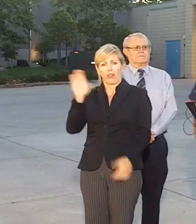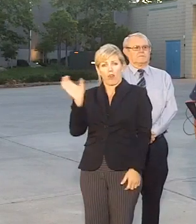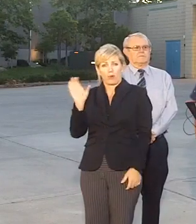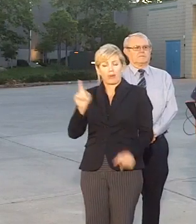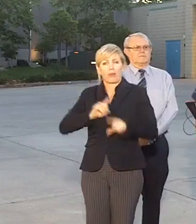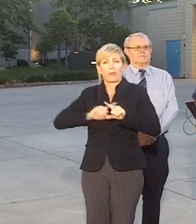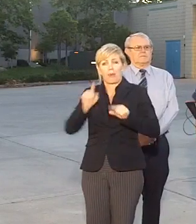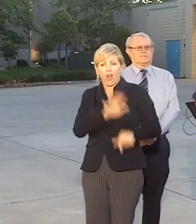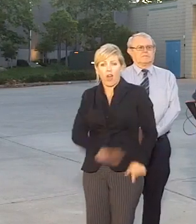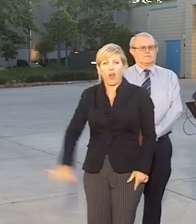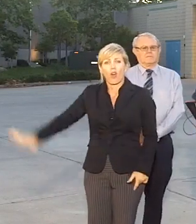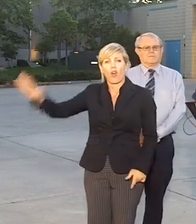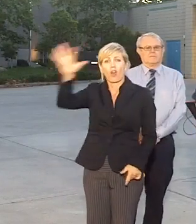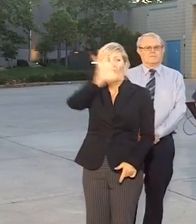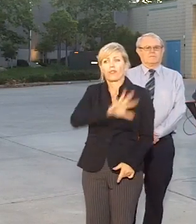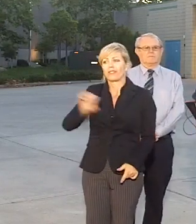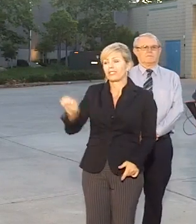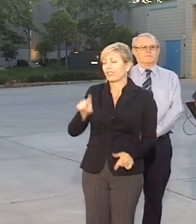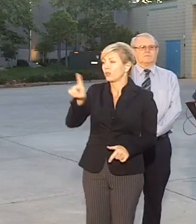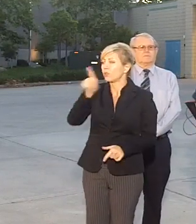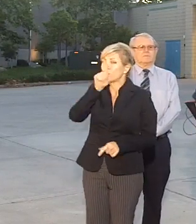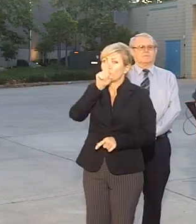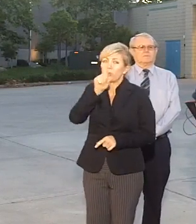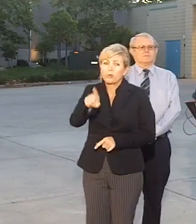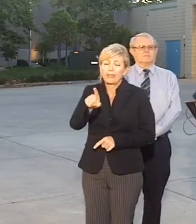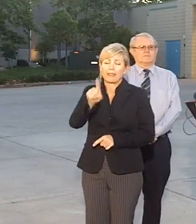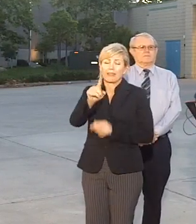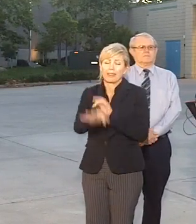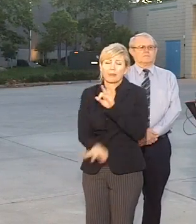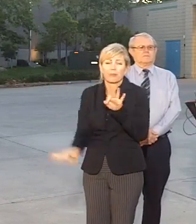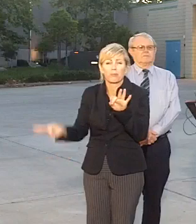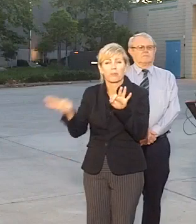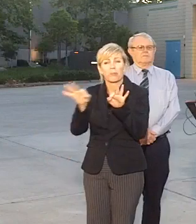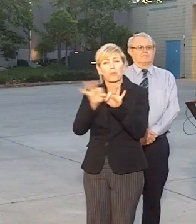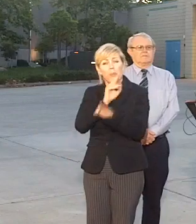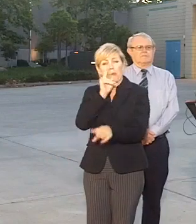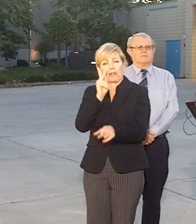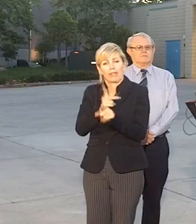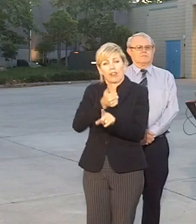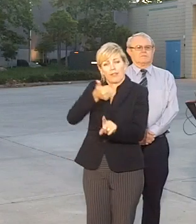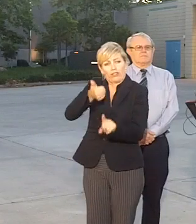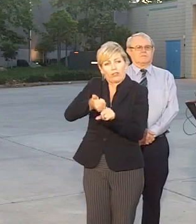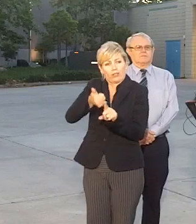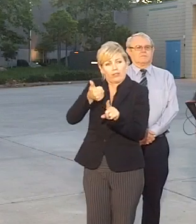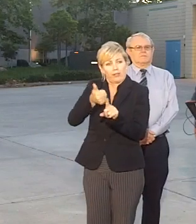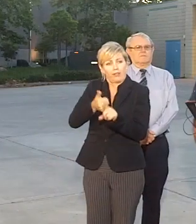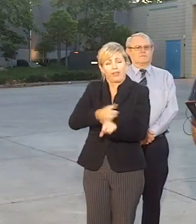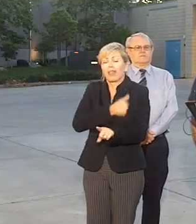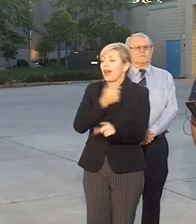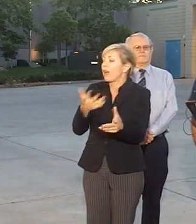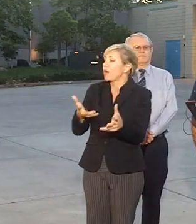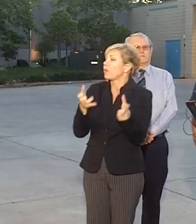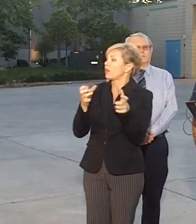fires burning so take good care of yourselves and I do want to say one thing about the city